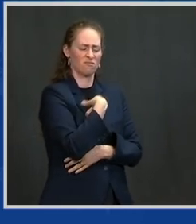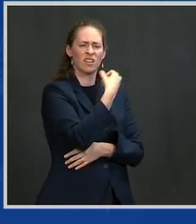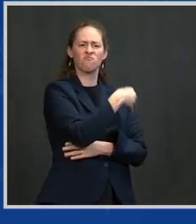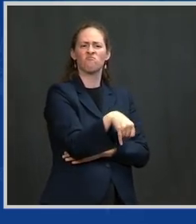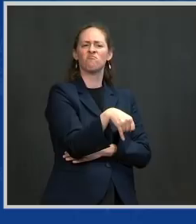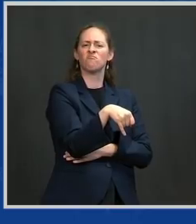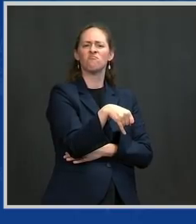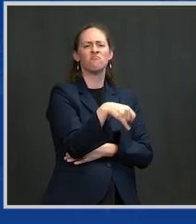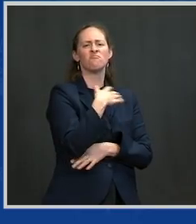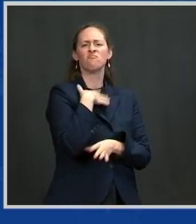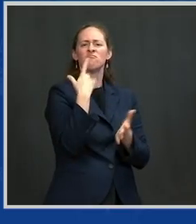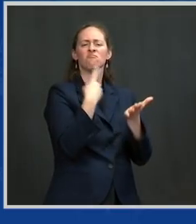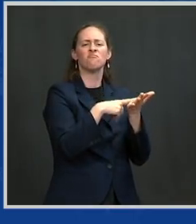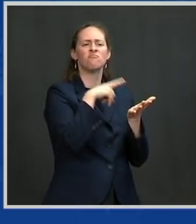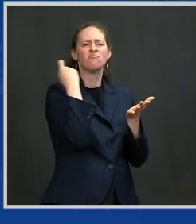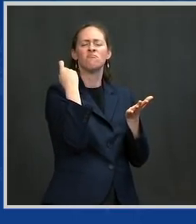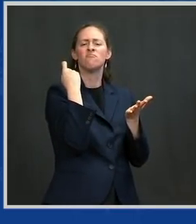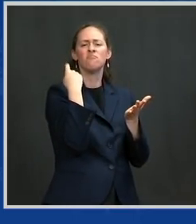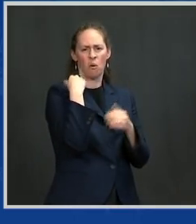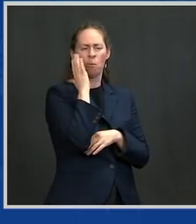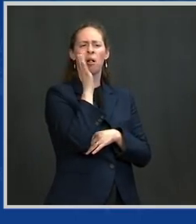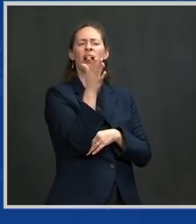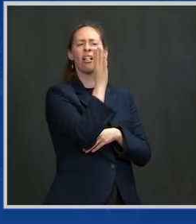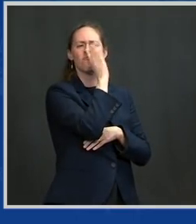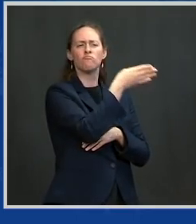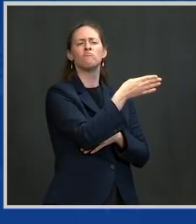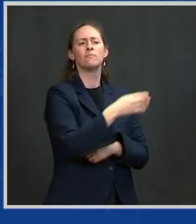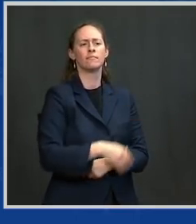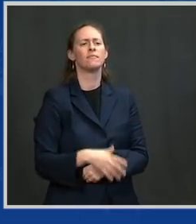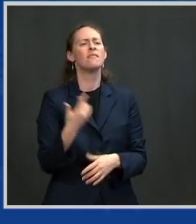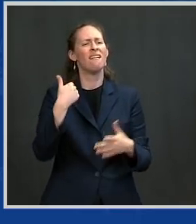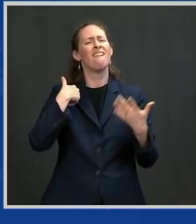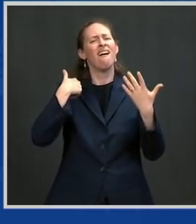I have met with him. He's bright. He's tough.